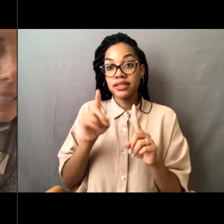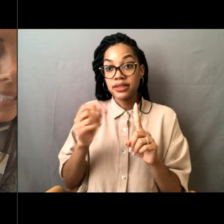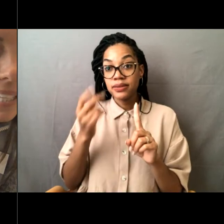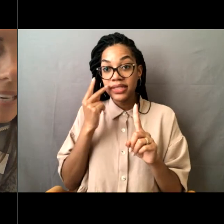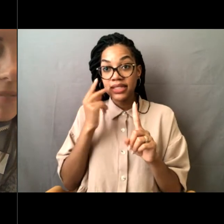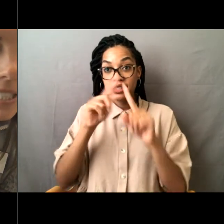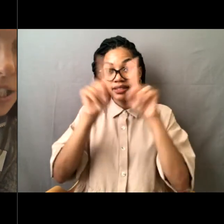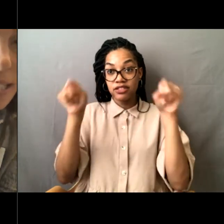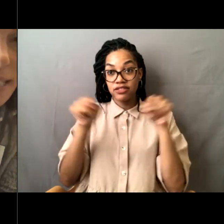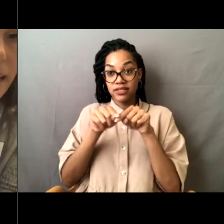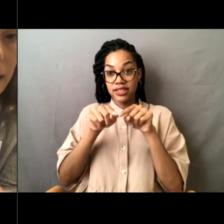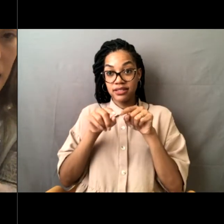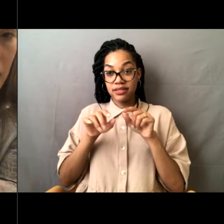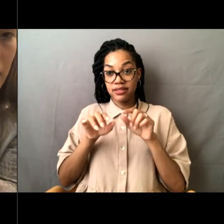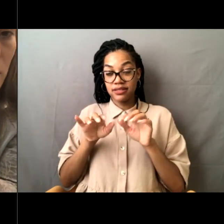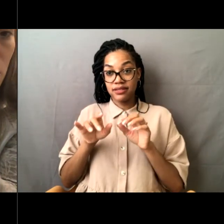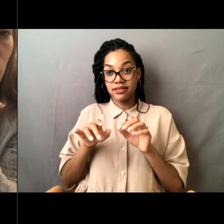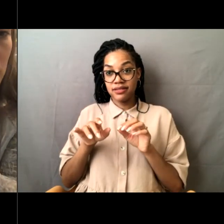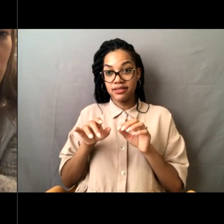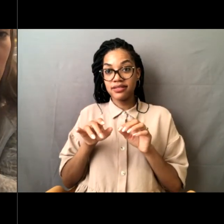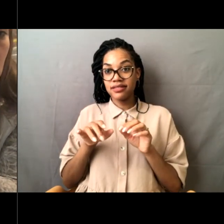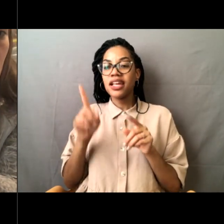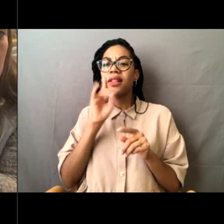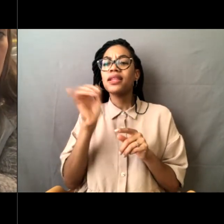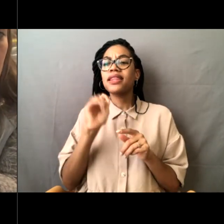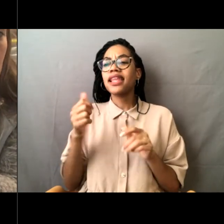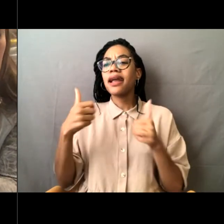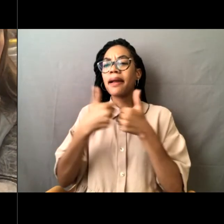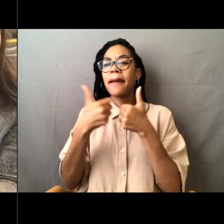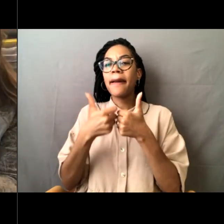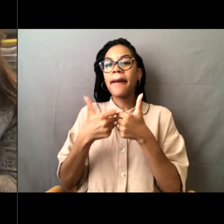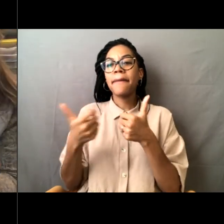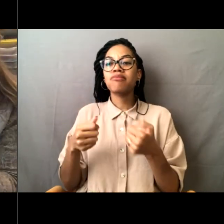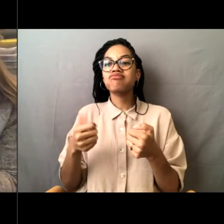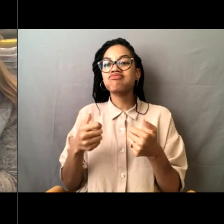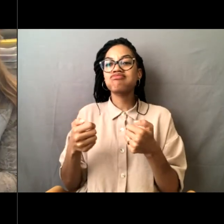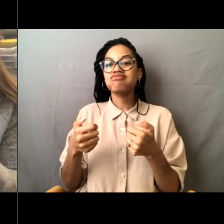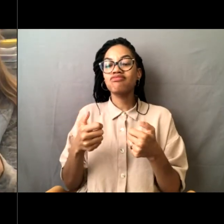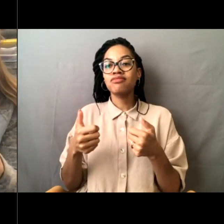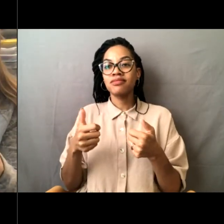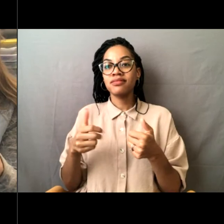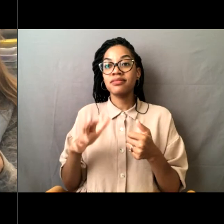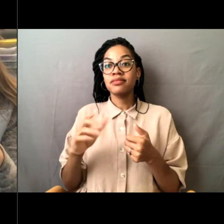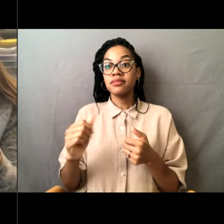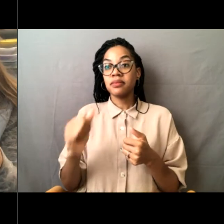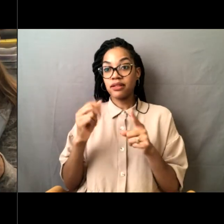it really kind of just looks like a game controller. It's kind of got joysticks on the back. There's a couple buttons here,